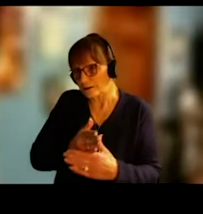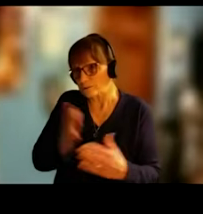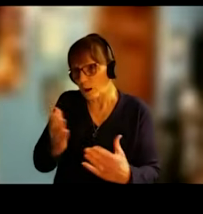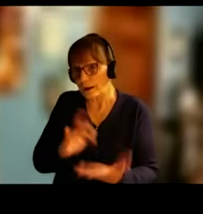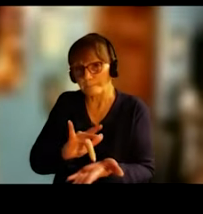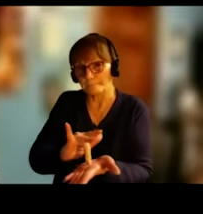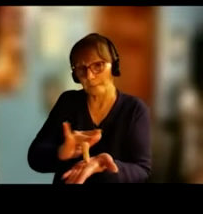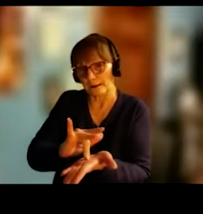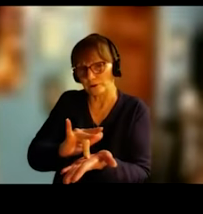for example,